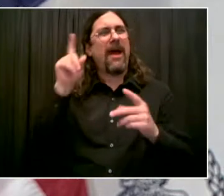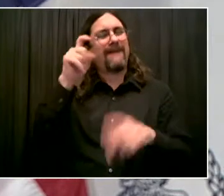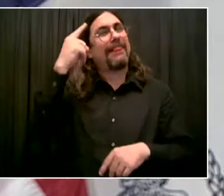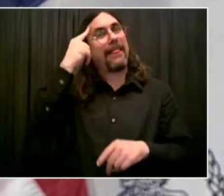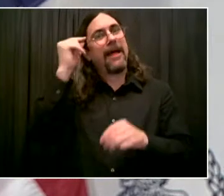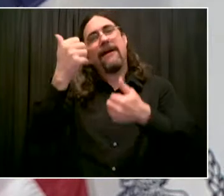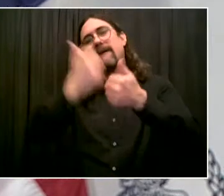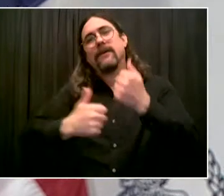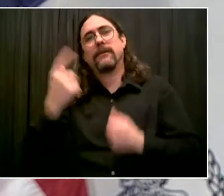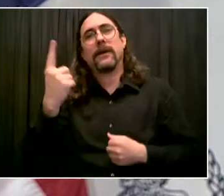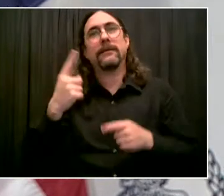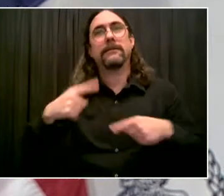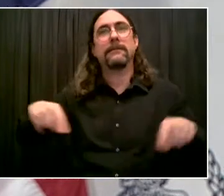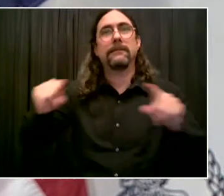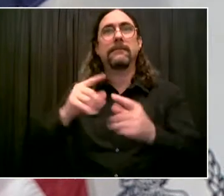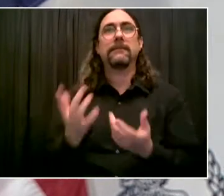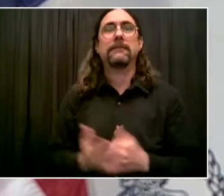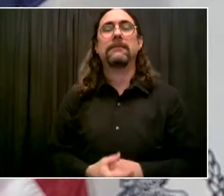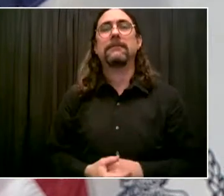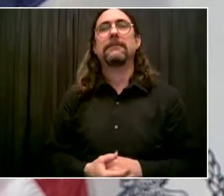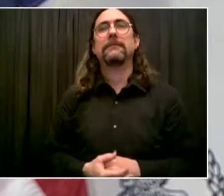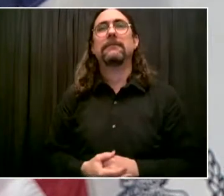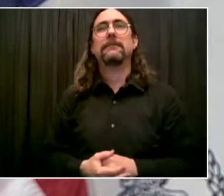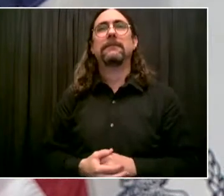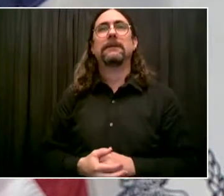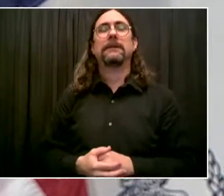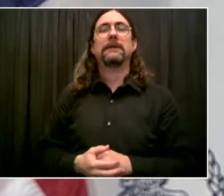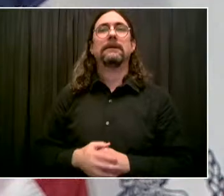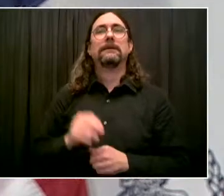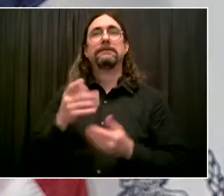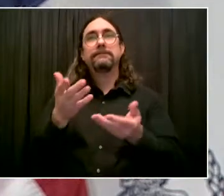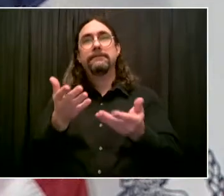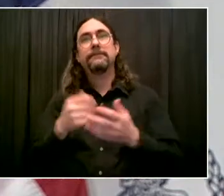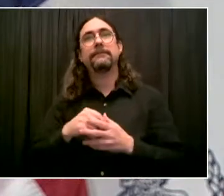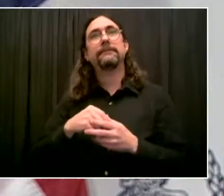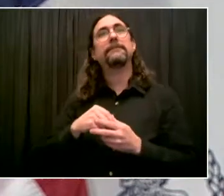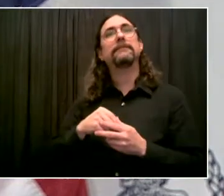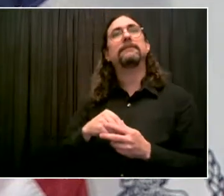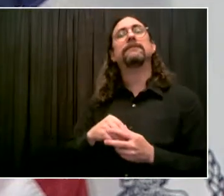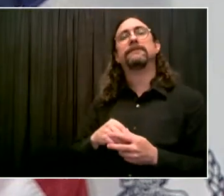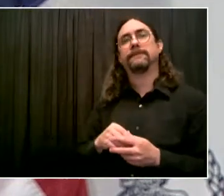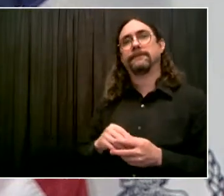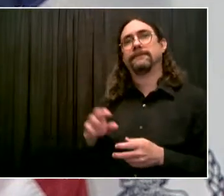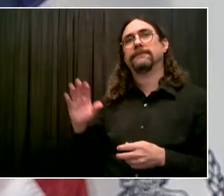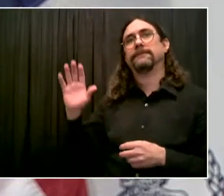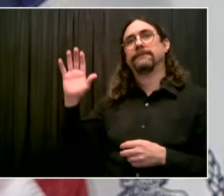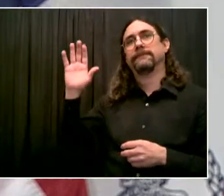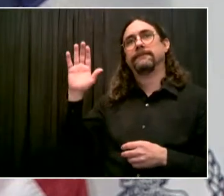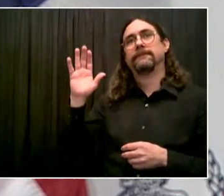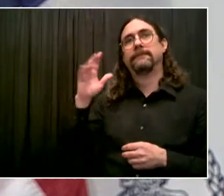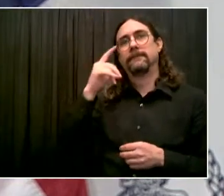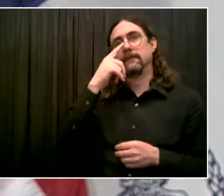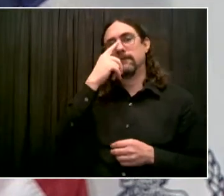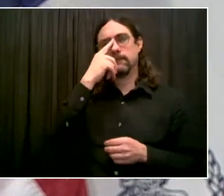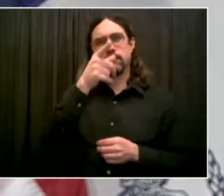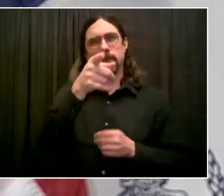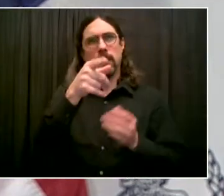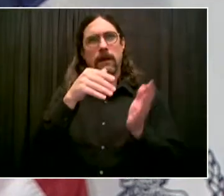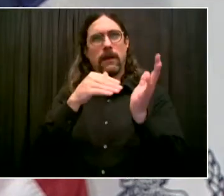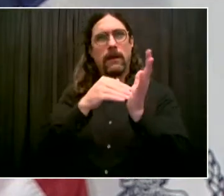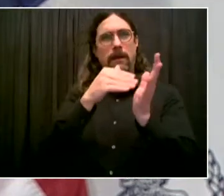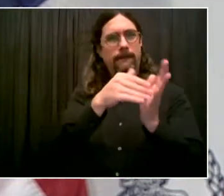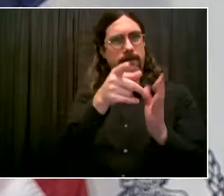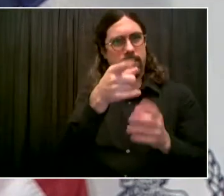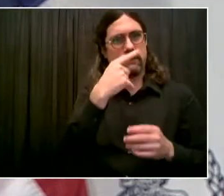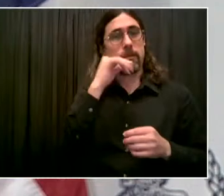INEGHBORHOHOOD.